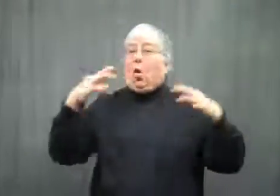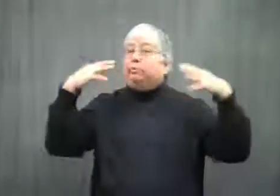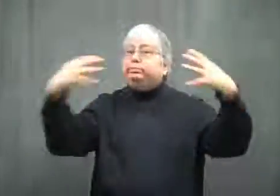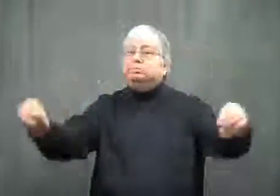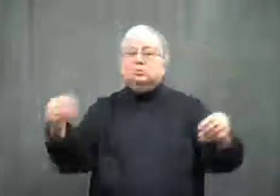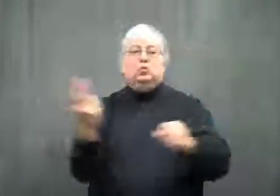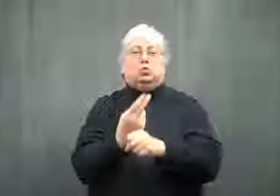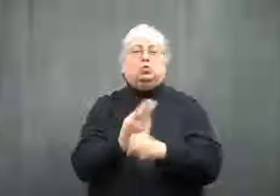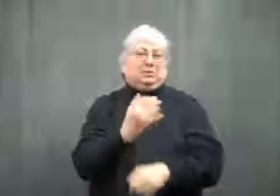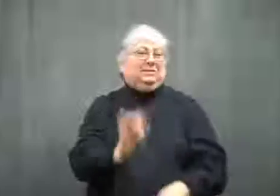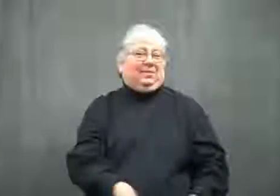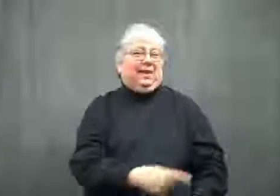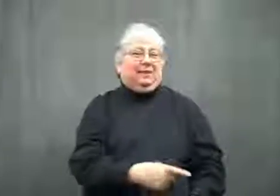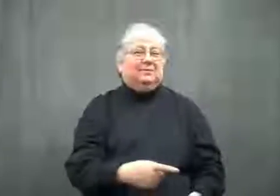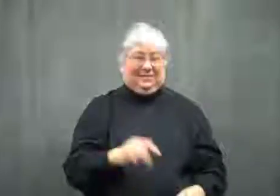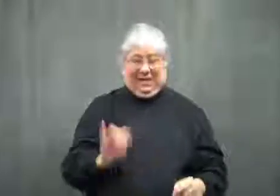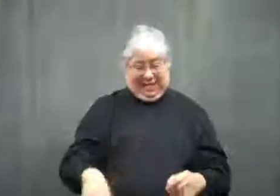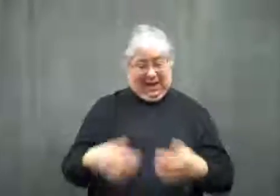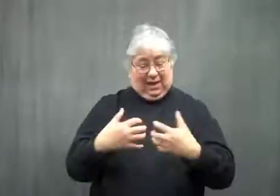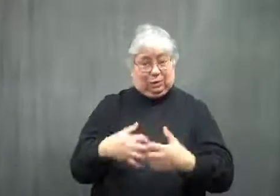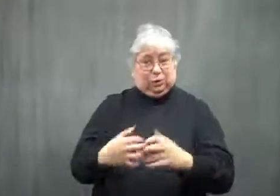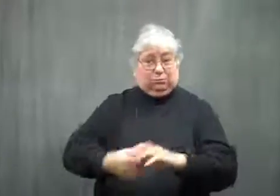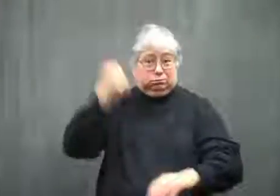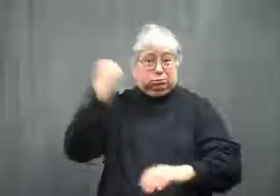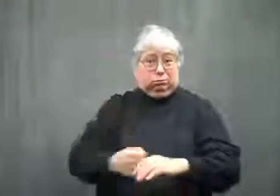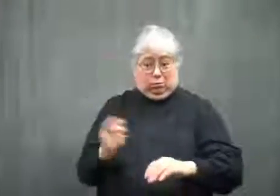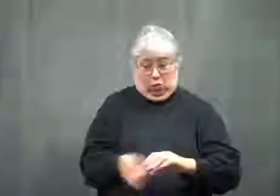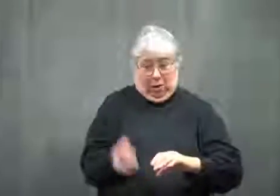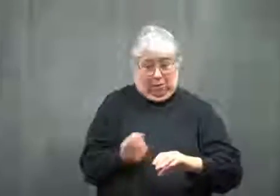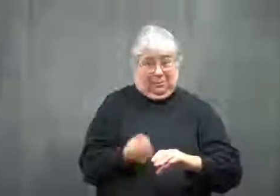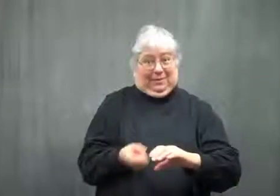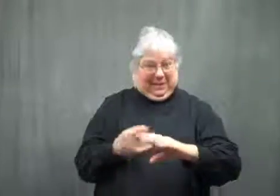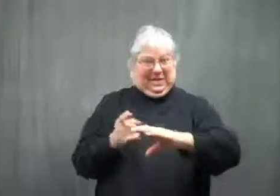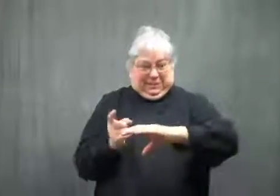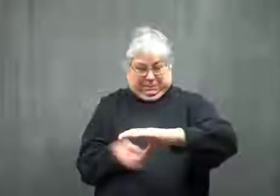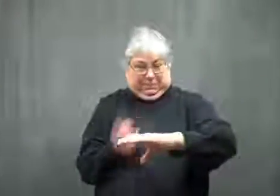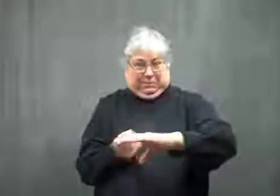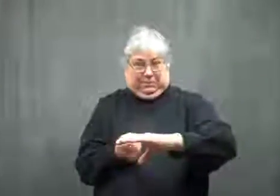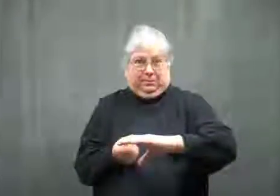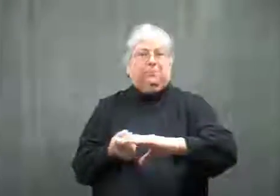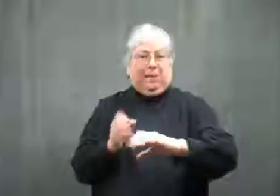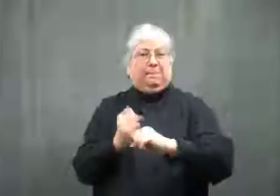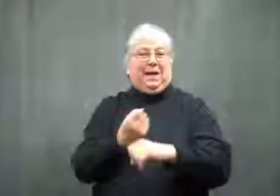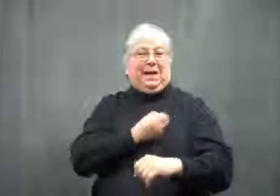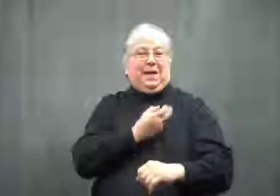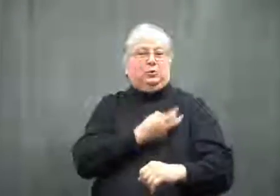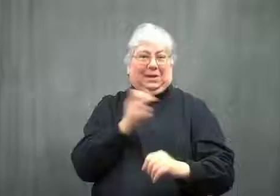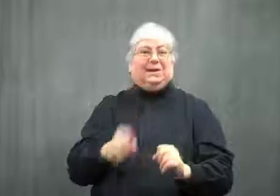or in case of a power outage. The little engine turns, spinning the armature which makes electricity.